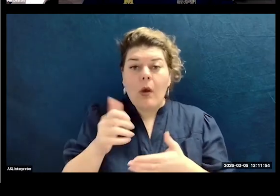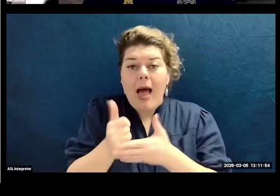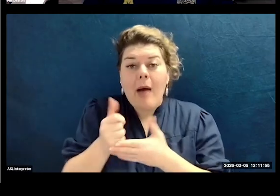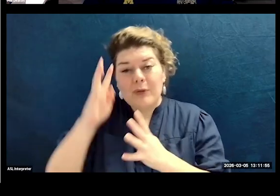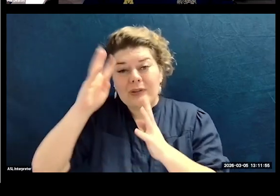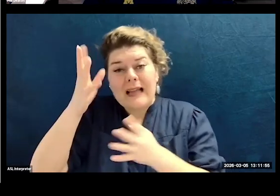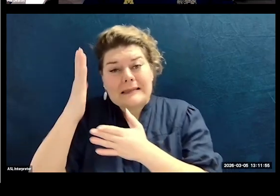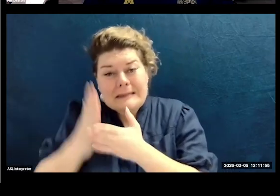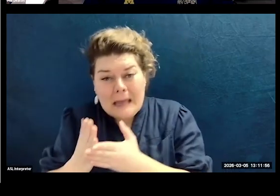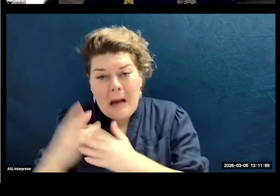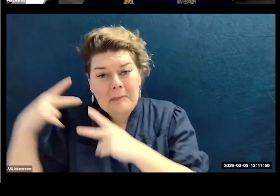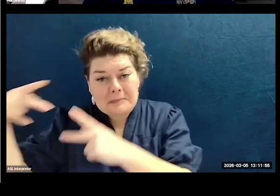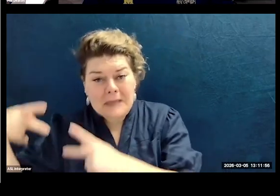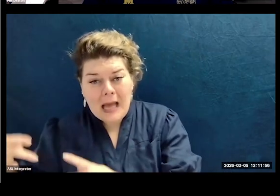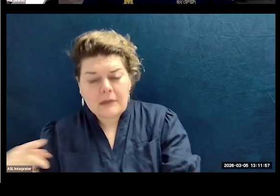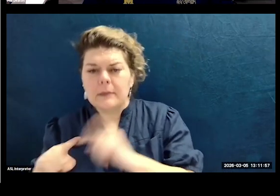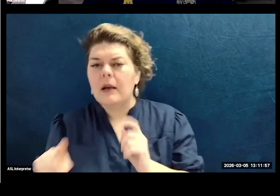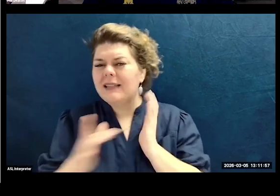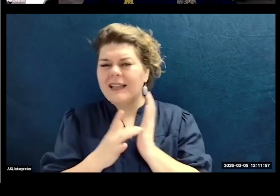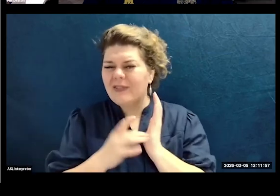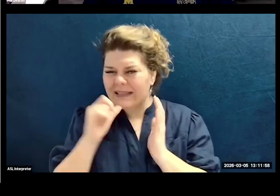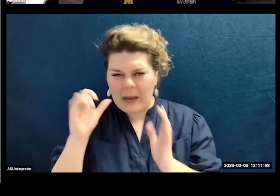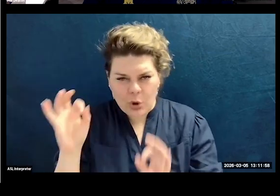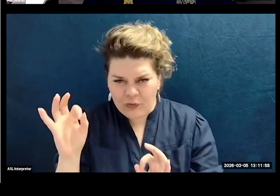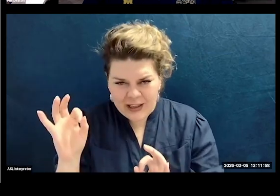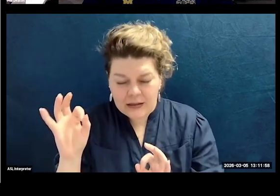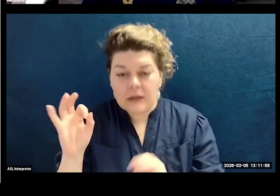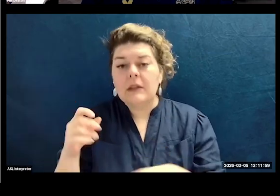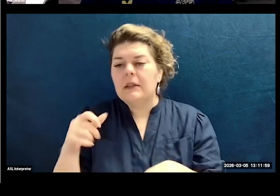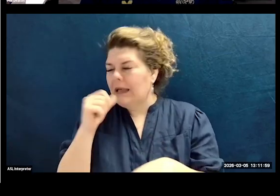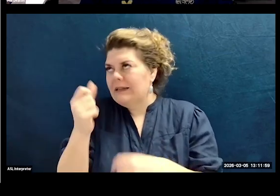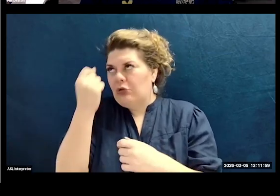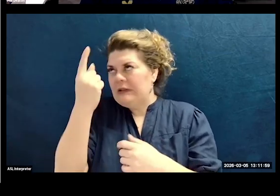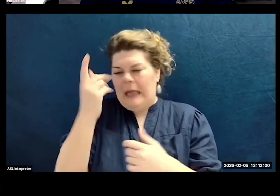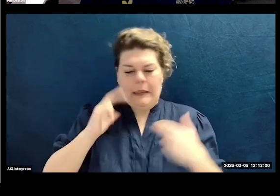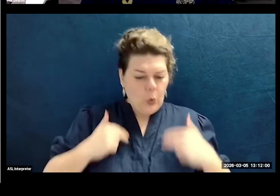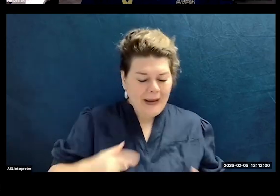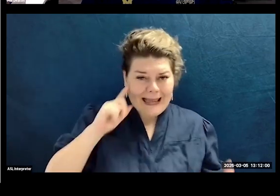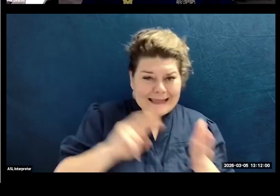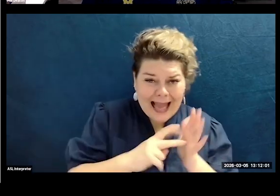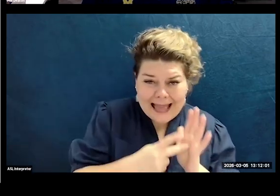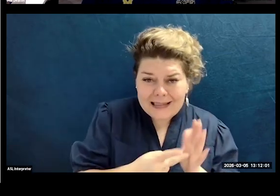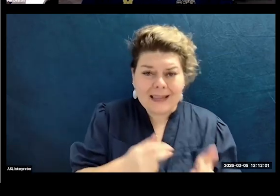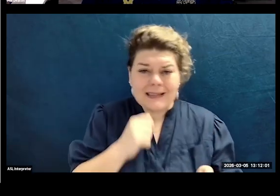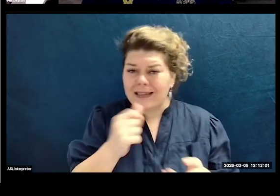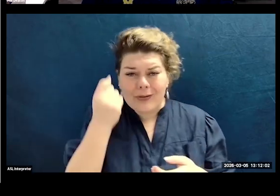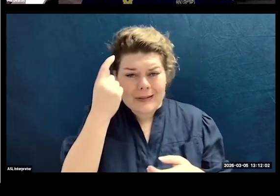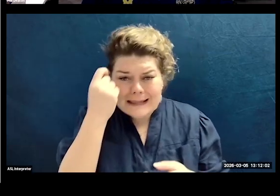but technology isn't always perfect. It doesn't understand human intent. It may not understand why you designed something